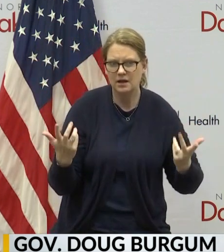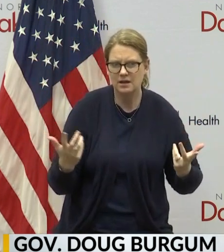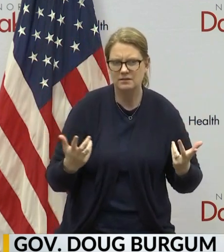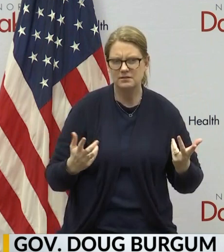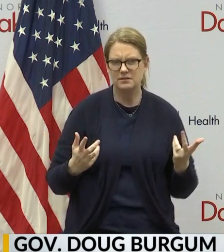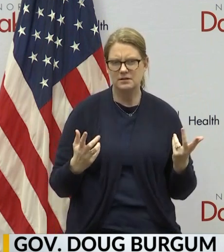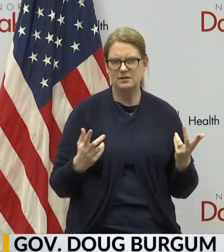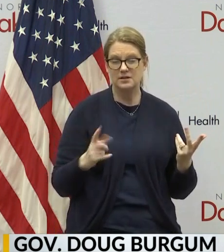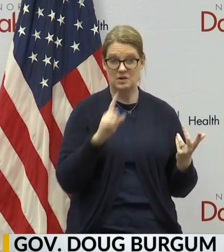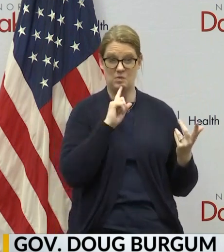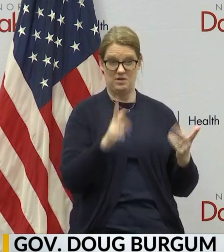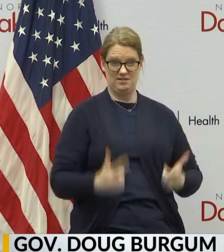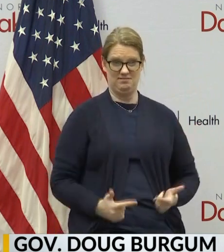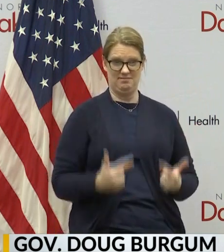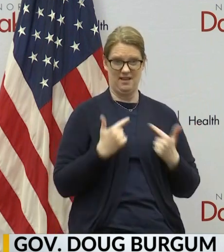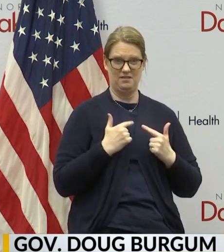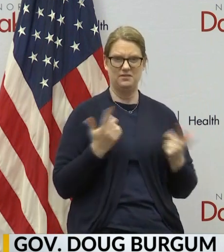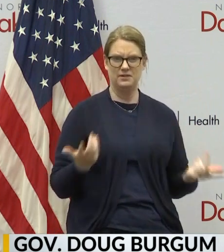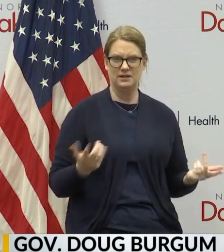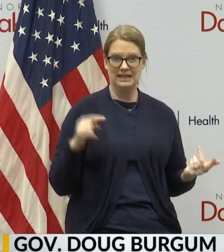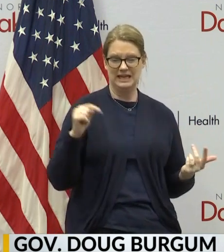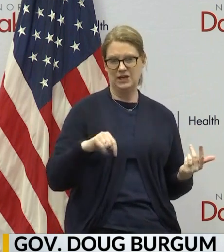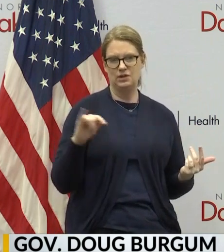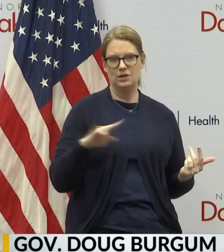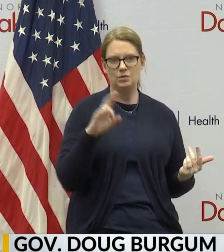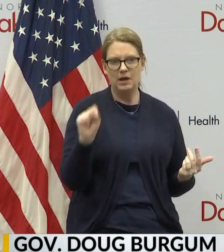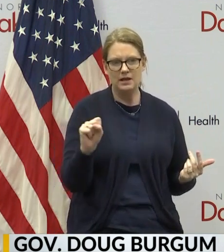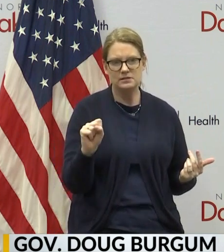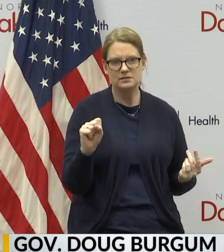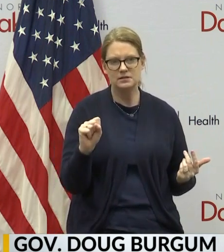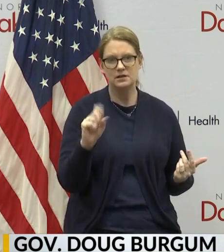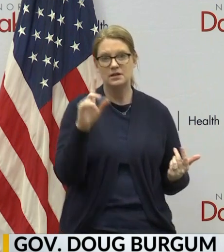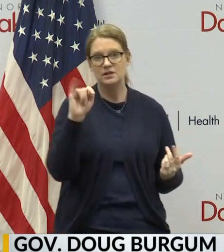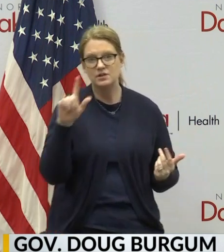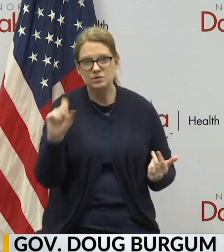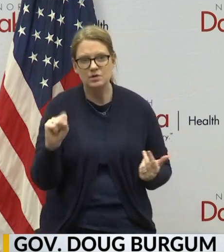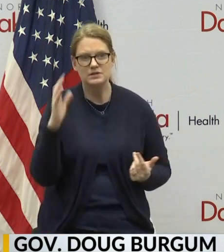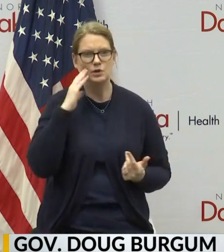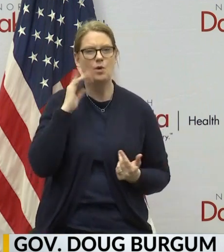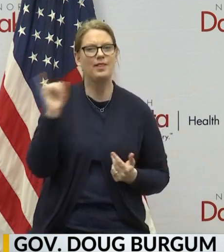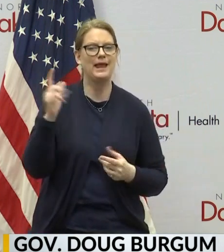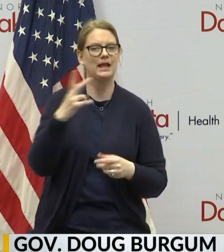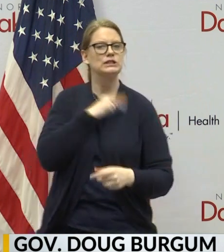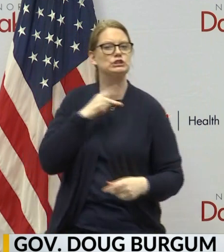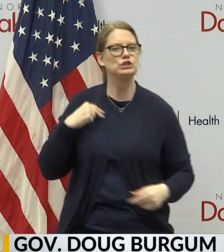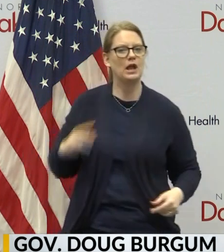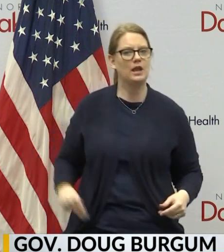MONTANA AND PREMIERS OF MICHELLE OBAMA AND SASKATCHEWAN, BECAUSE WE'RE ALL PART OF ONE